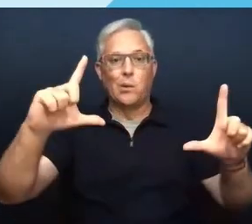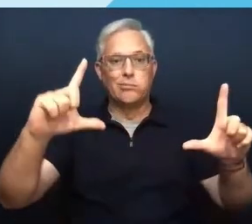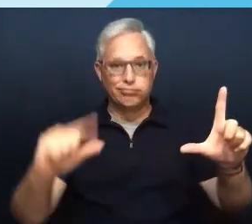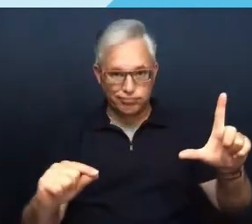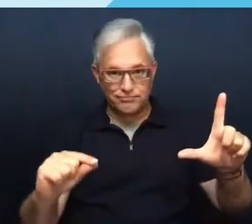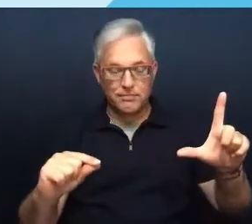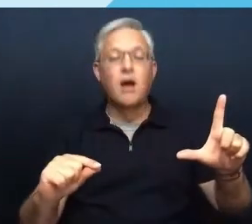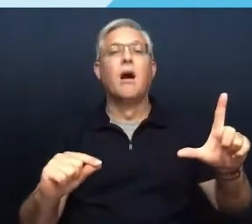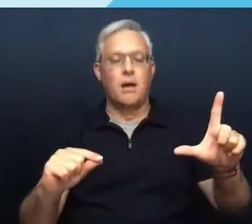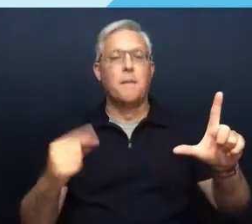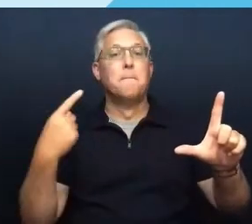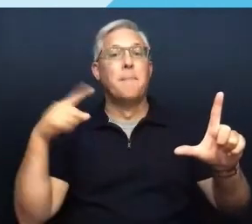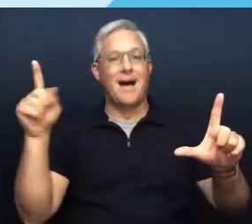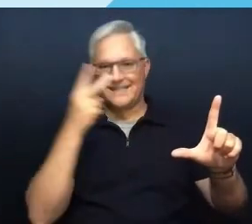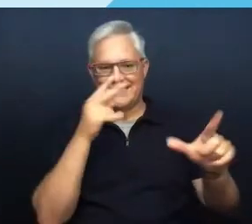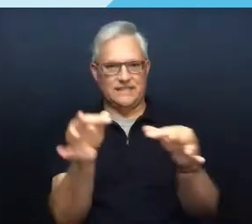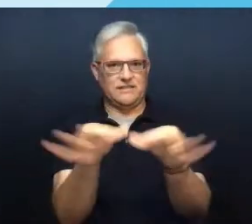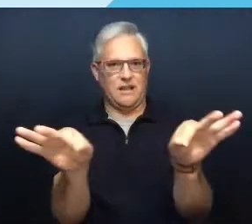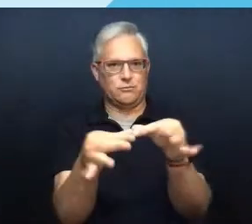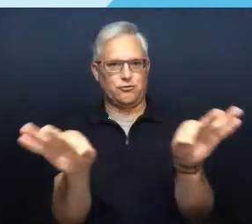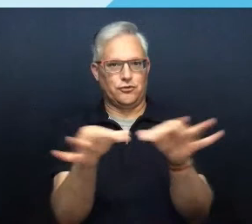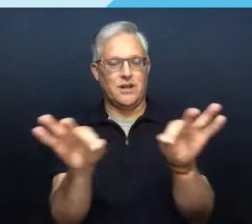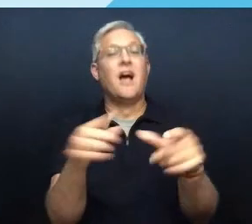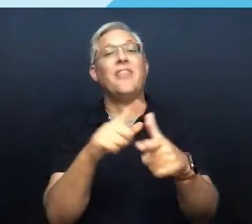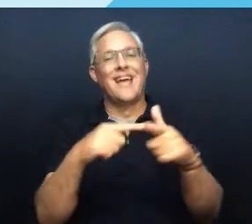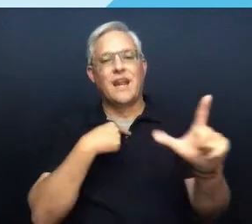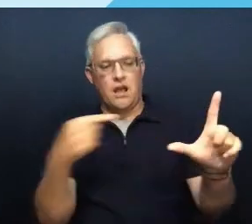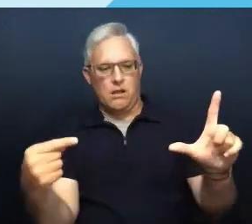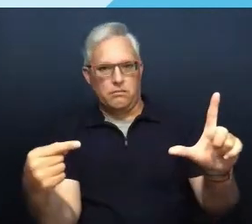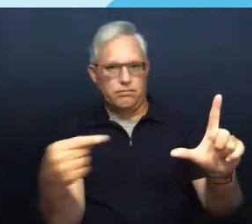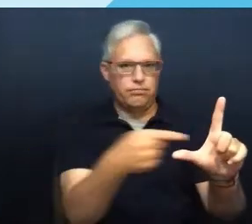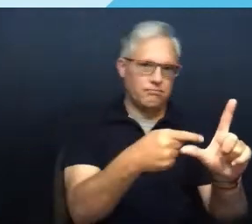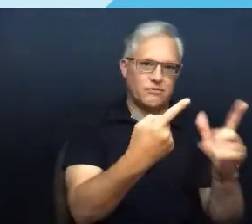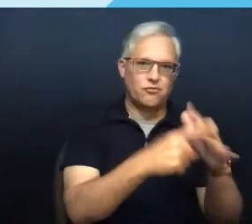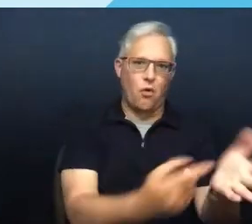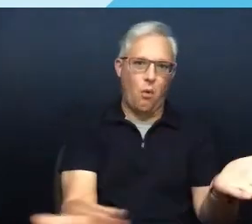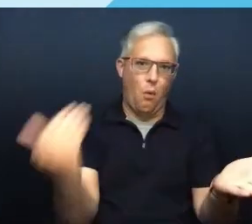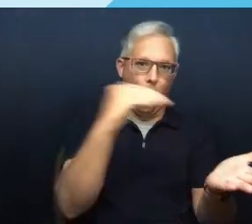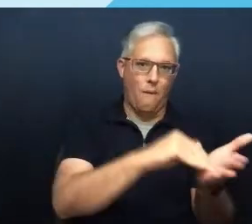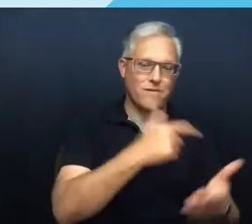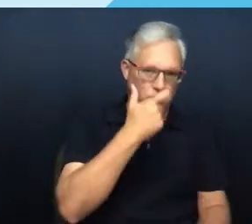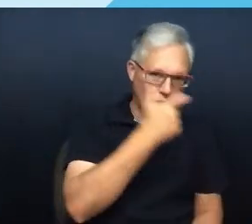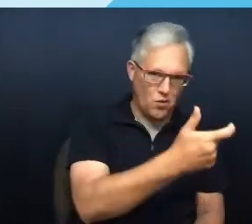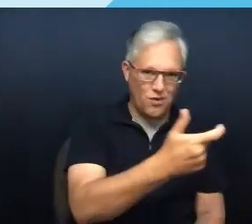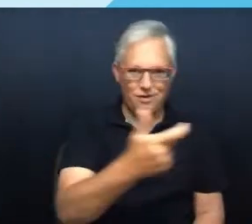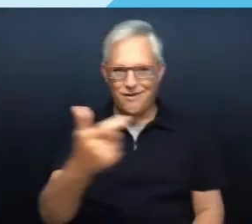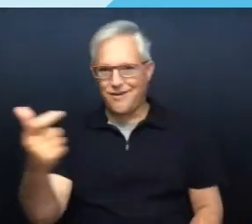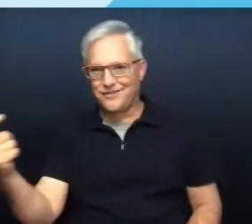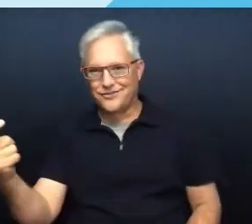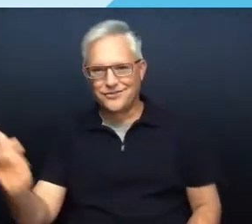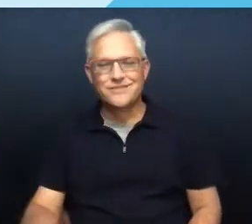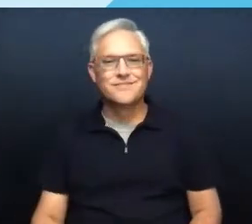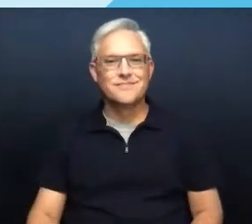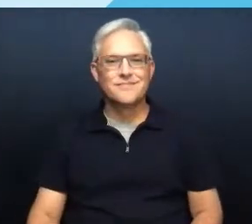then I would start the video all over again to watch the training video. Even though the accommodation was there, the user experience was